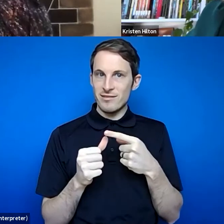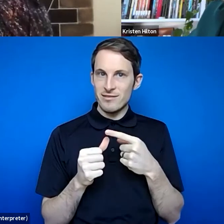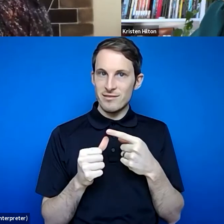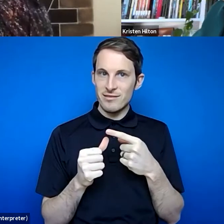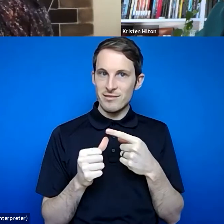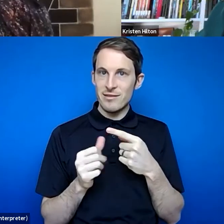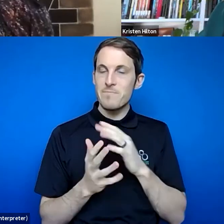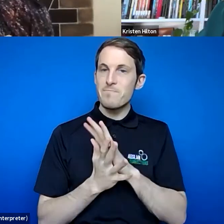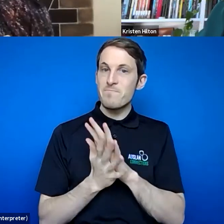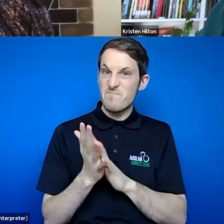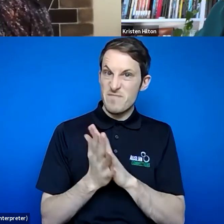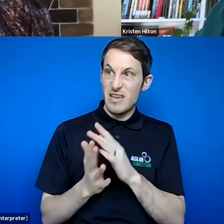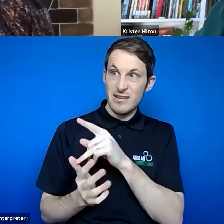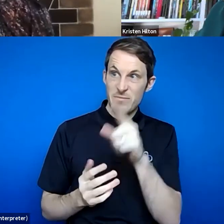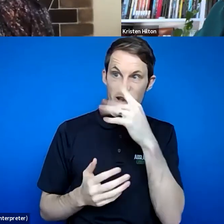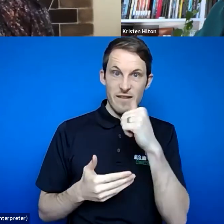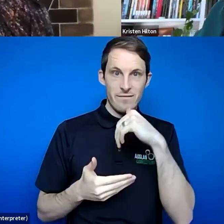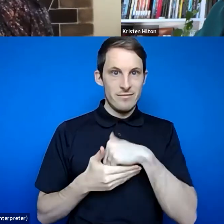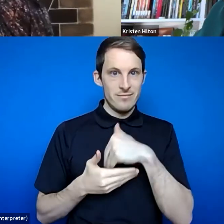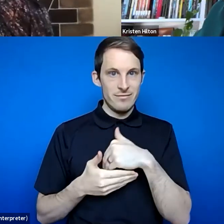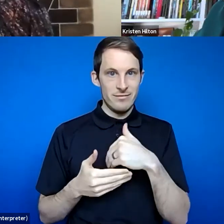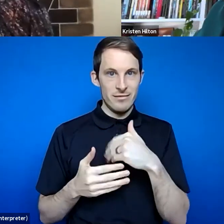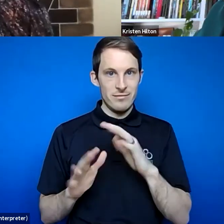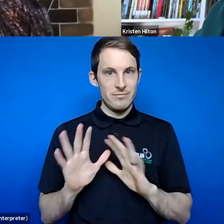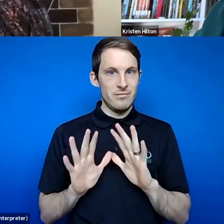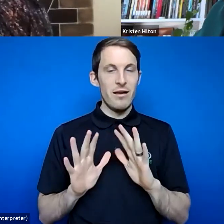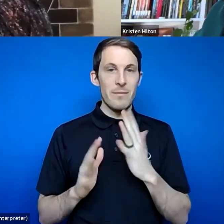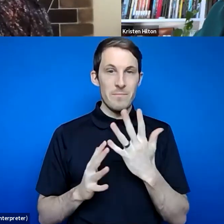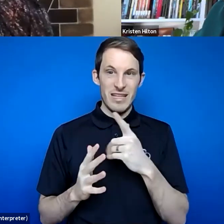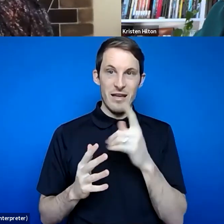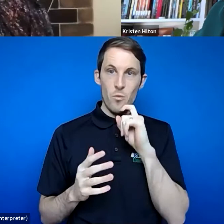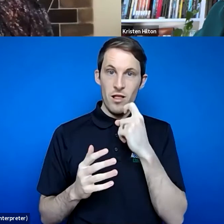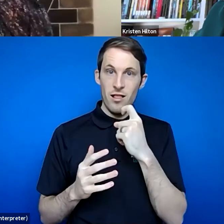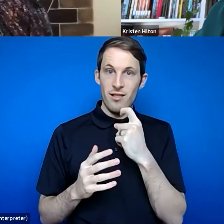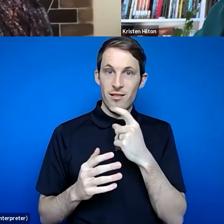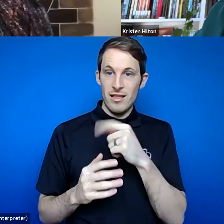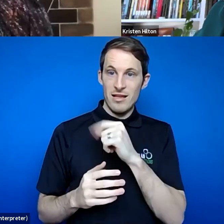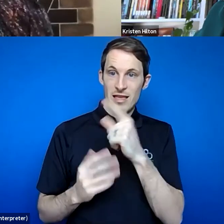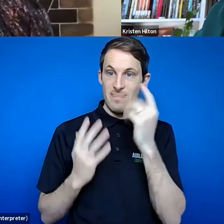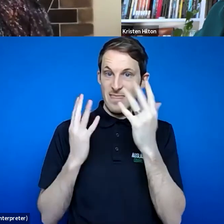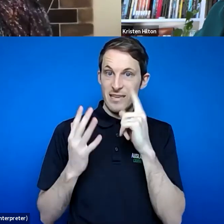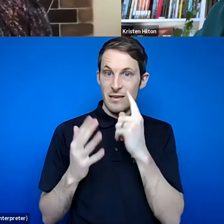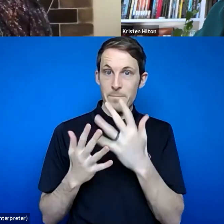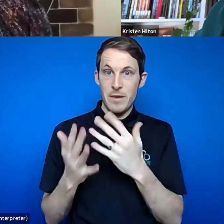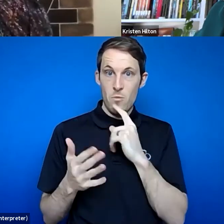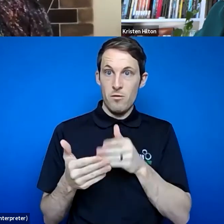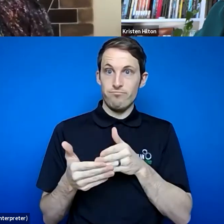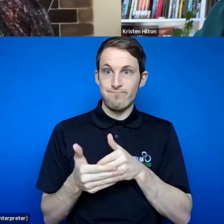people back from seeking support and getting in contact with services. So that self-stigma